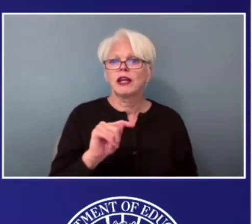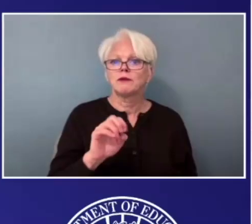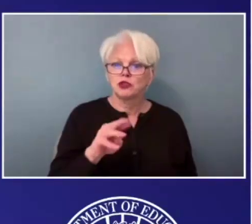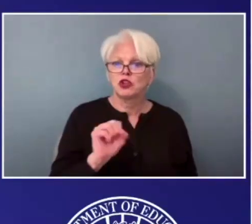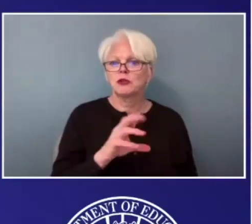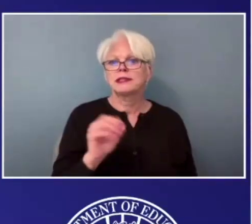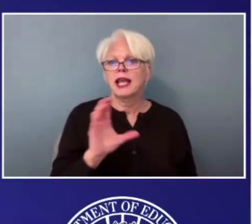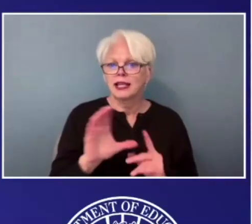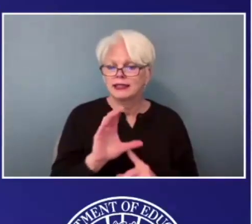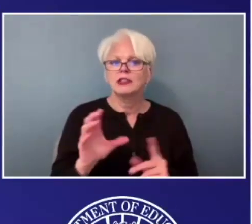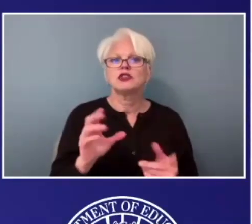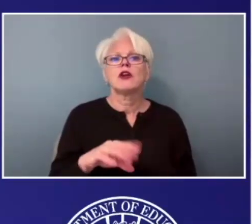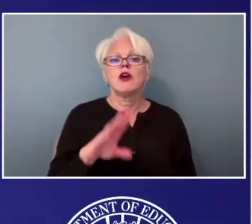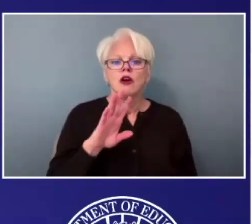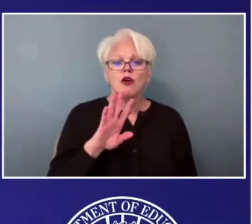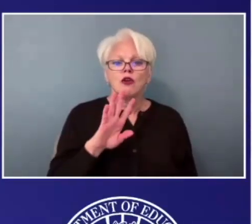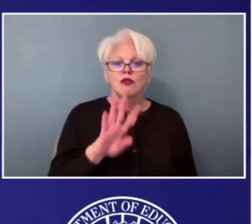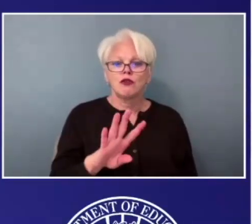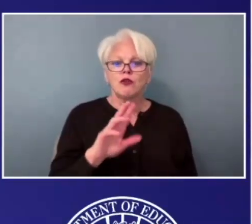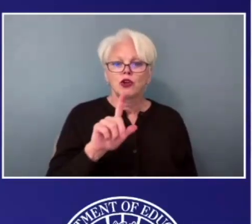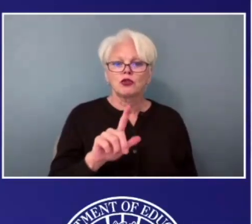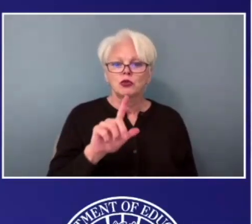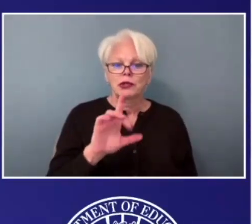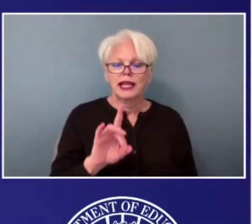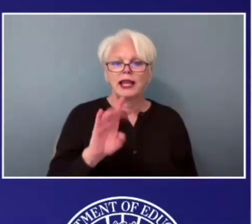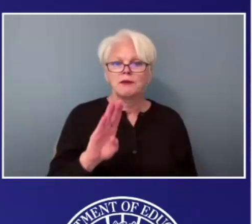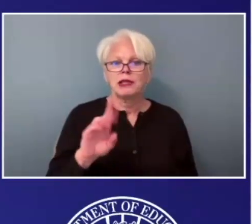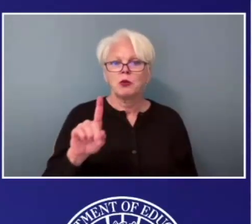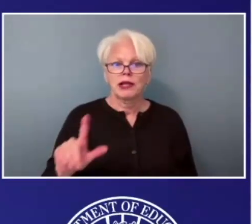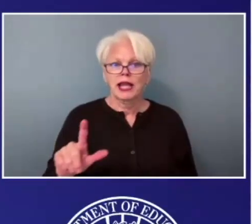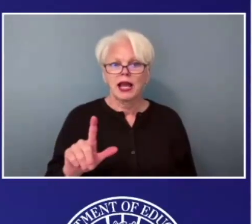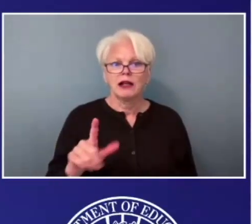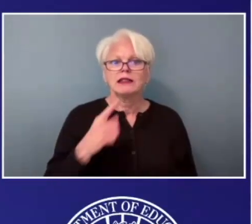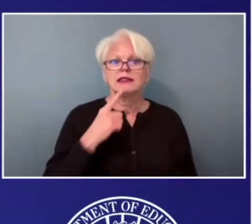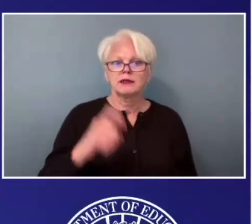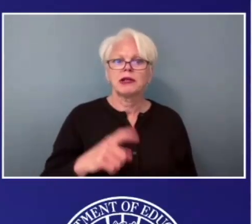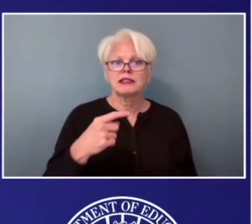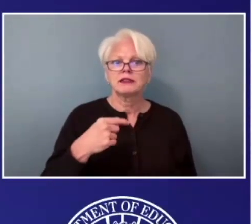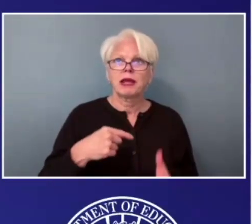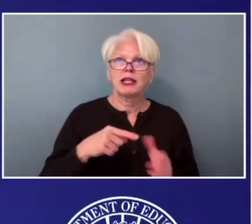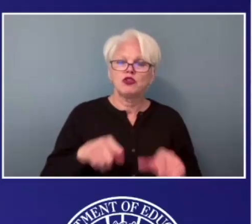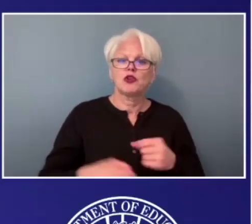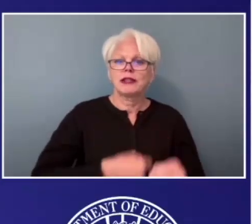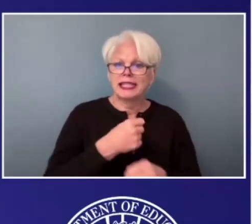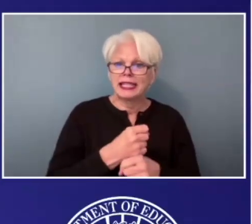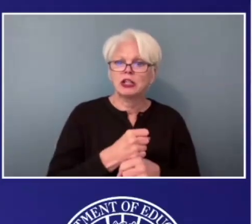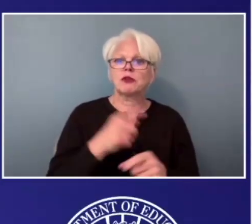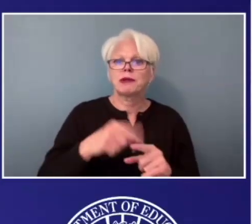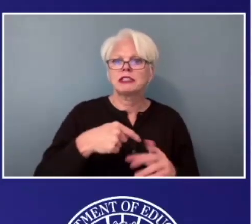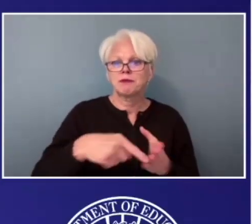428 B1L establishes that borrowers must pay $600 over the course of a year, which turns out to be a $50 monthly minimum